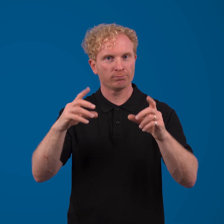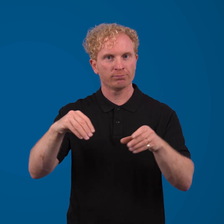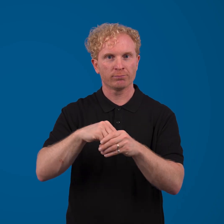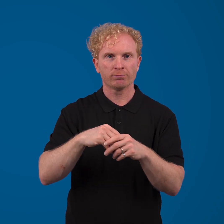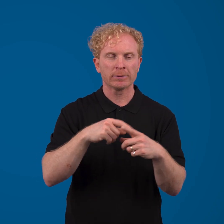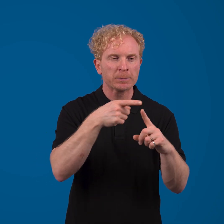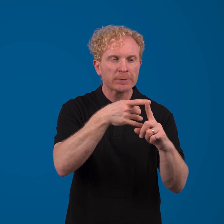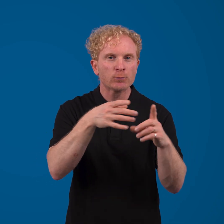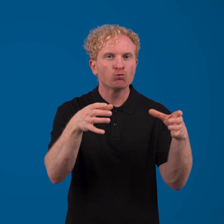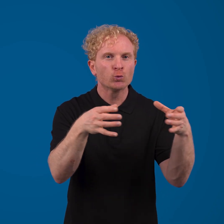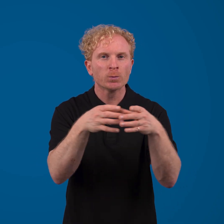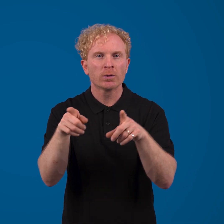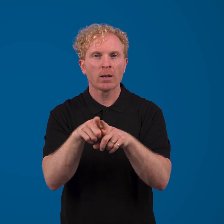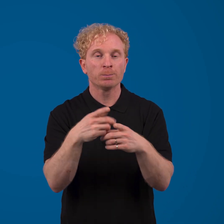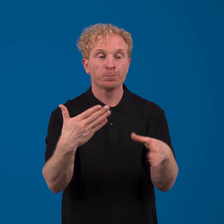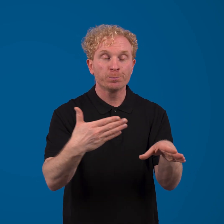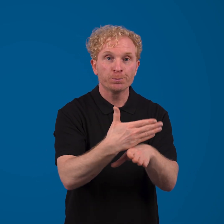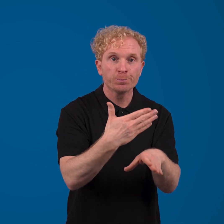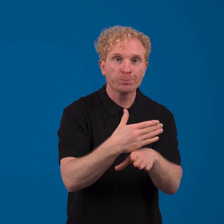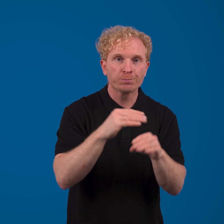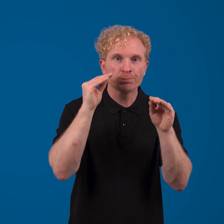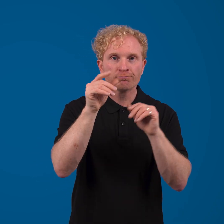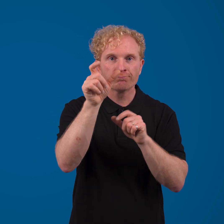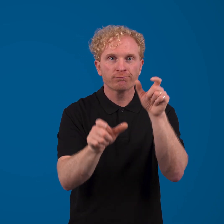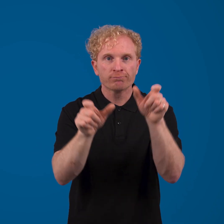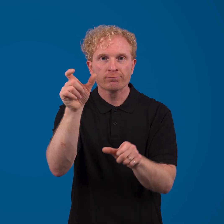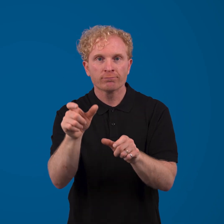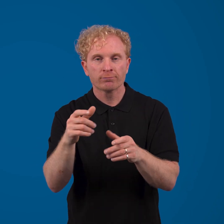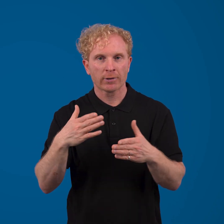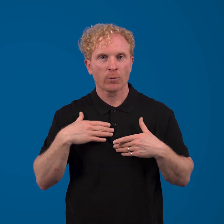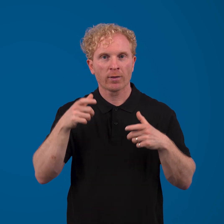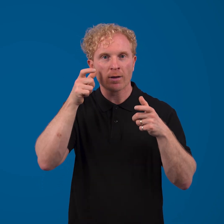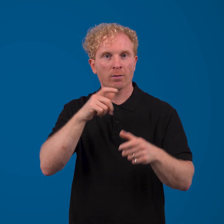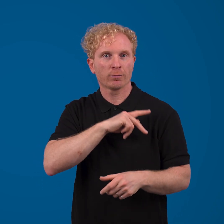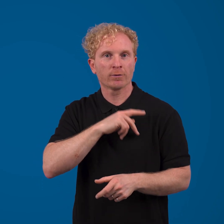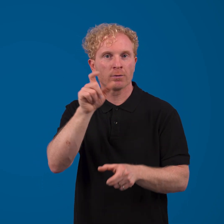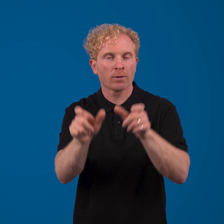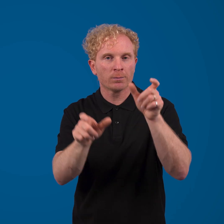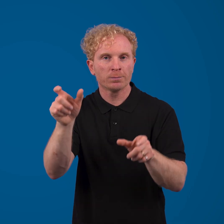including among specific groups, such as employers, educators and healthcare professionals.